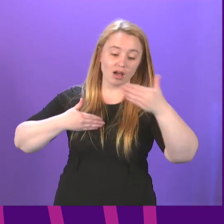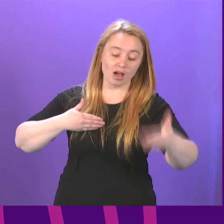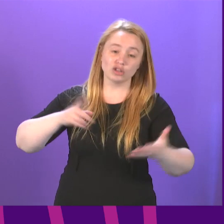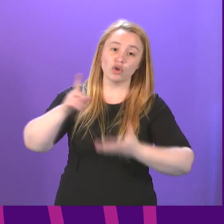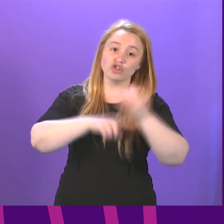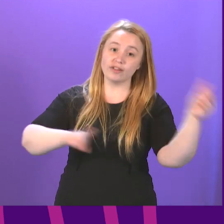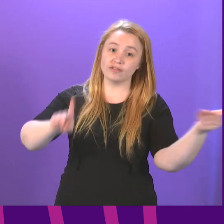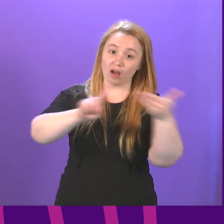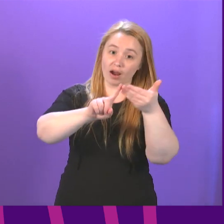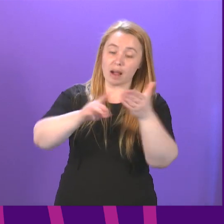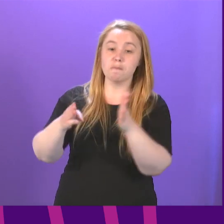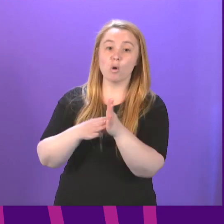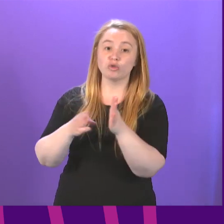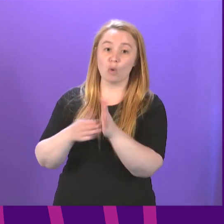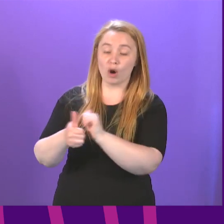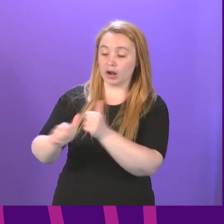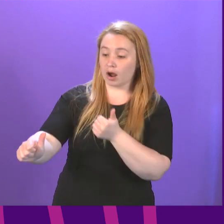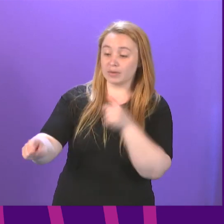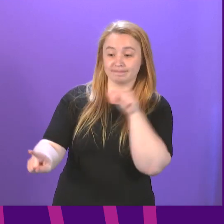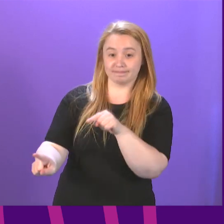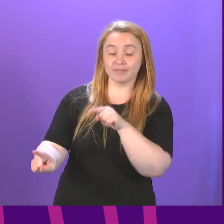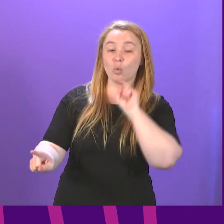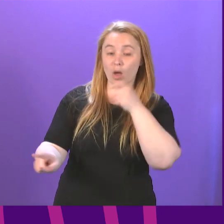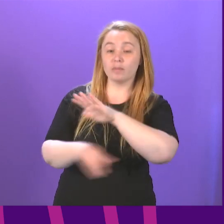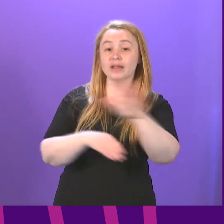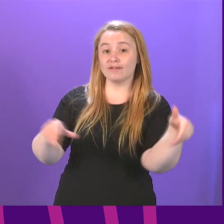and Mossmorran will be very much a part of the discussion about that just transition.